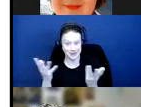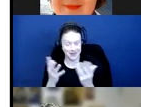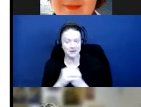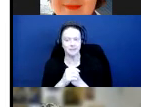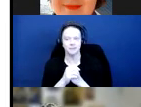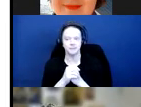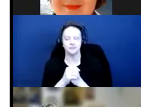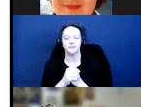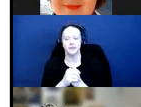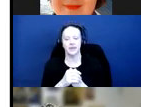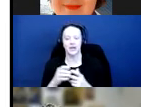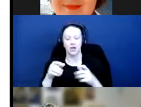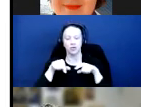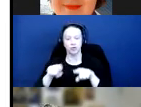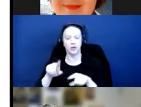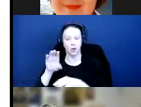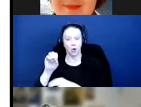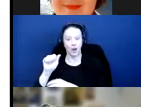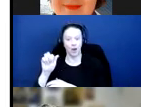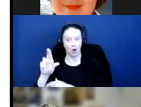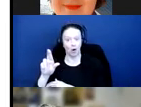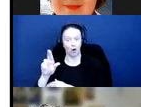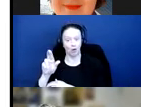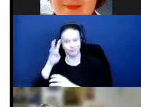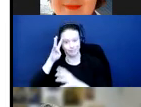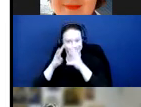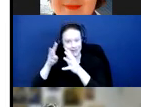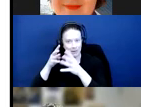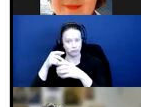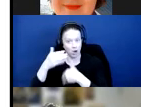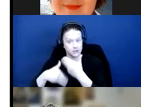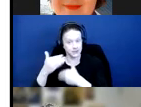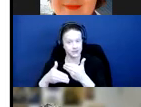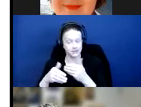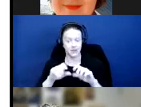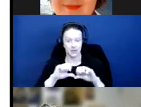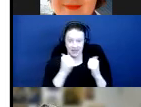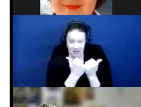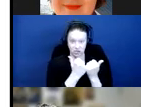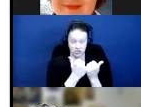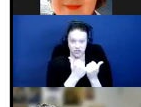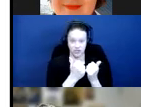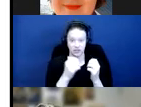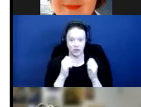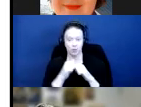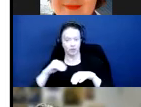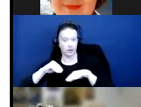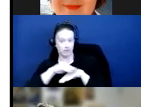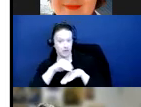in the administrative rulemaking process, the agency with advisement from community